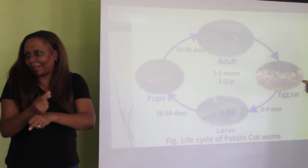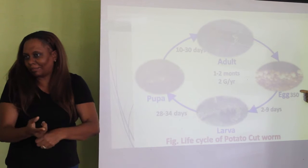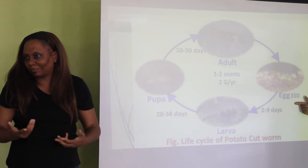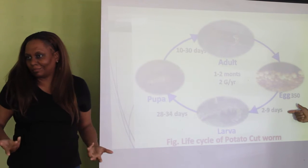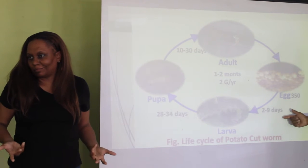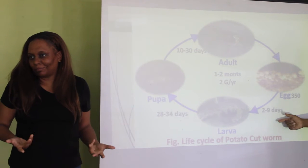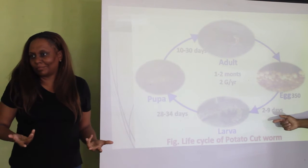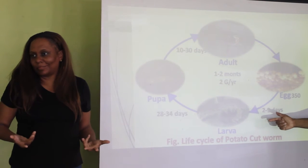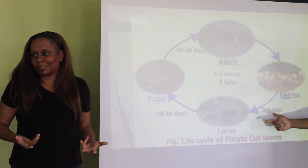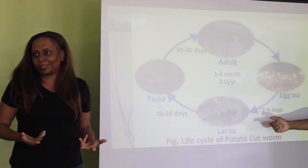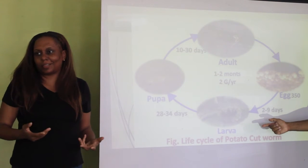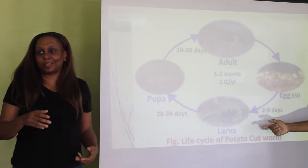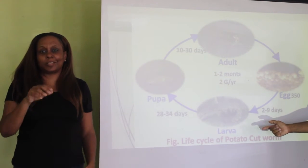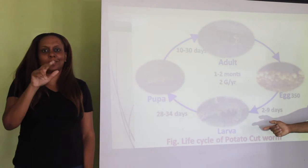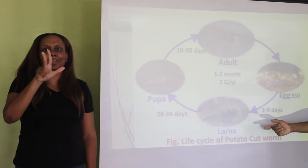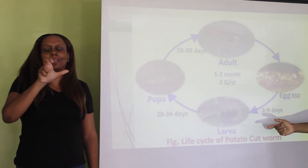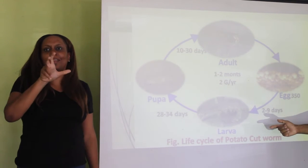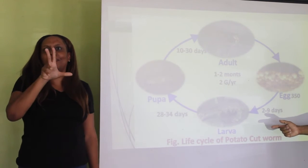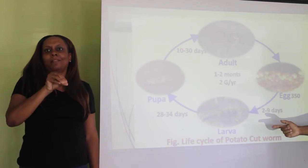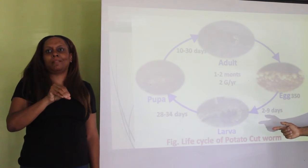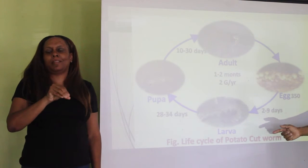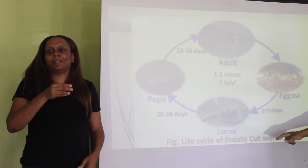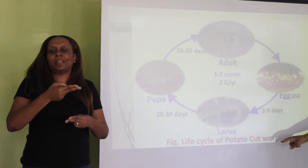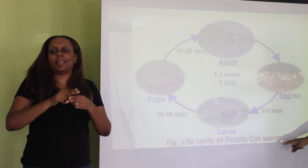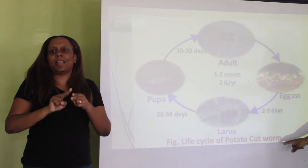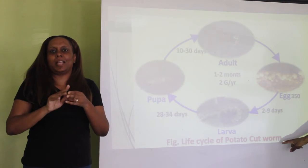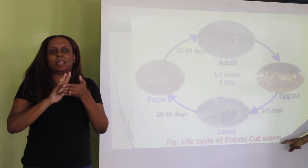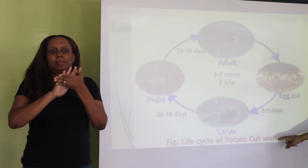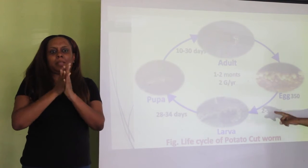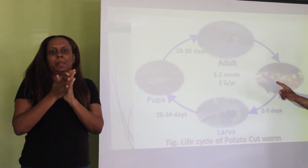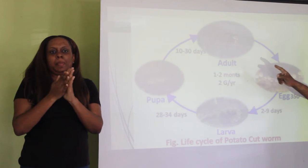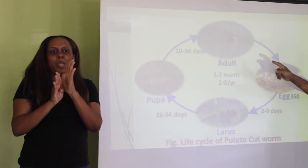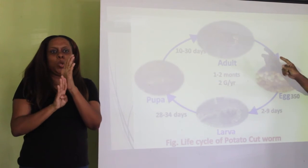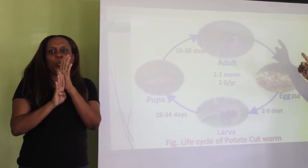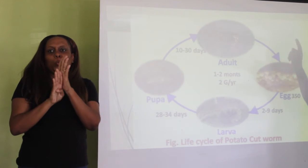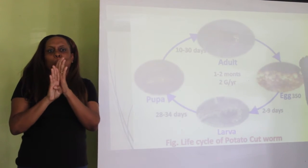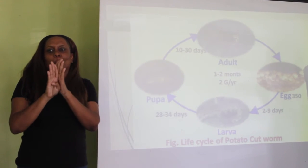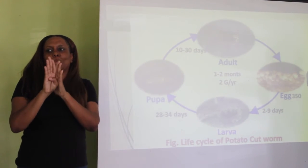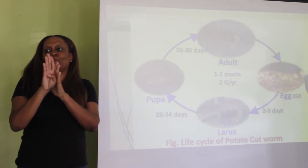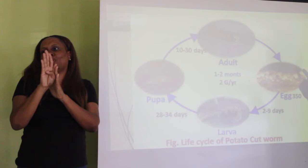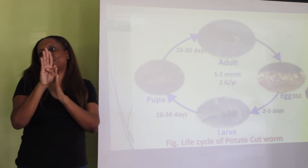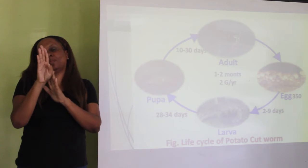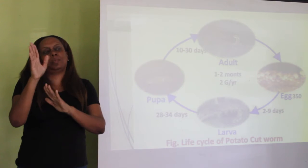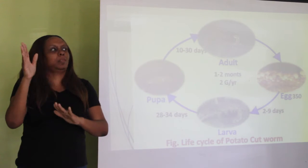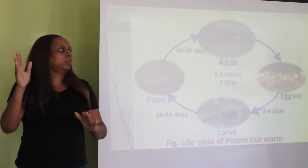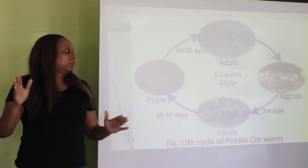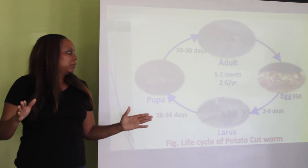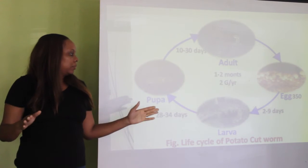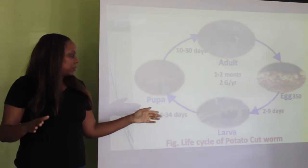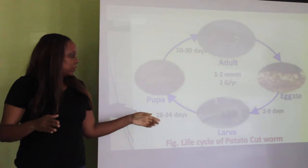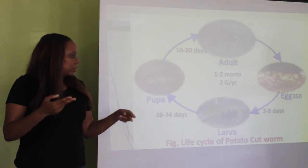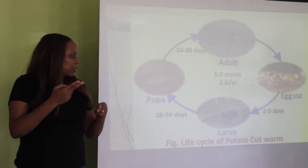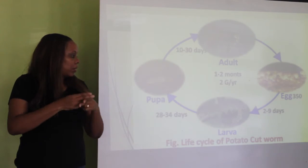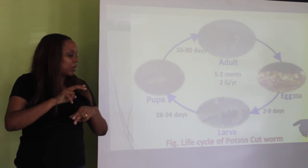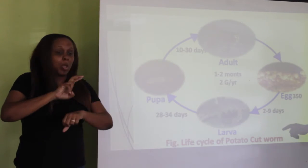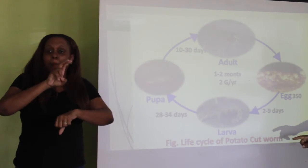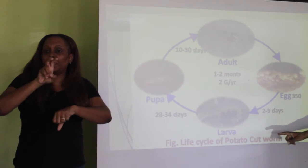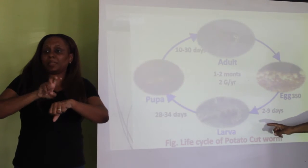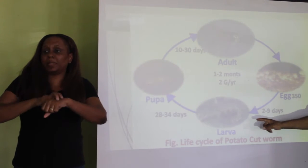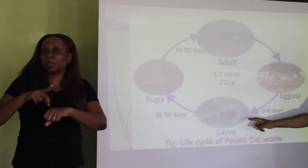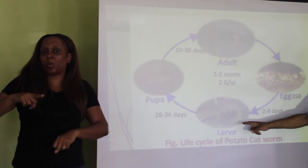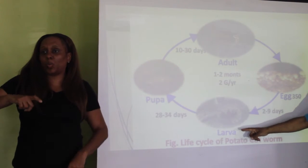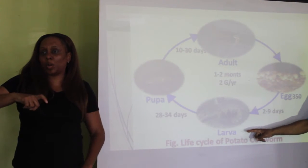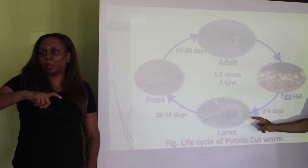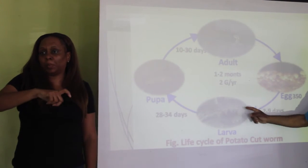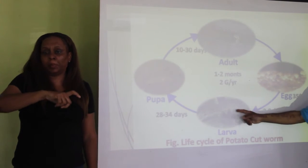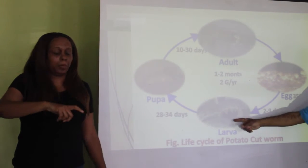maturing to lava just one adult but it's called potato water now it is at this stage you get